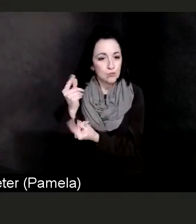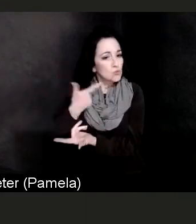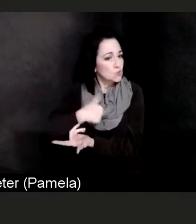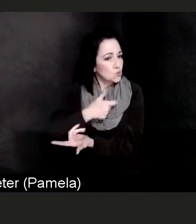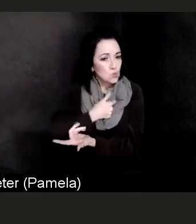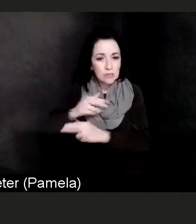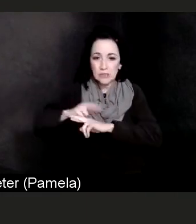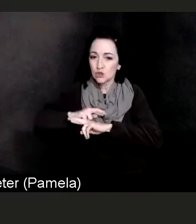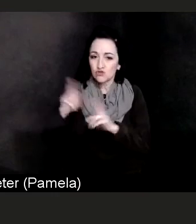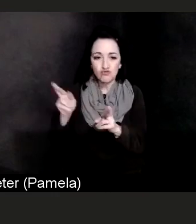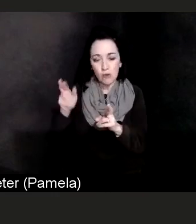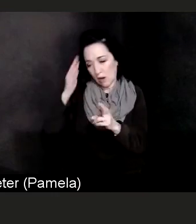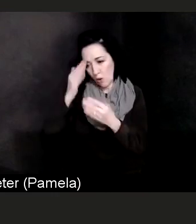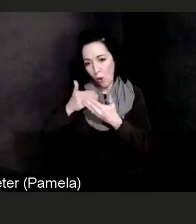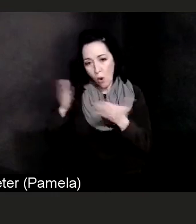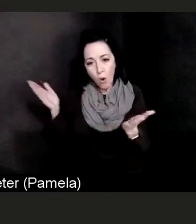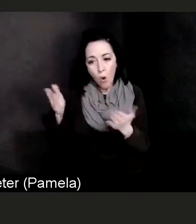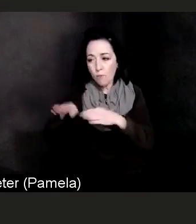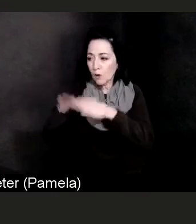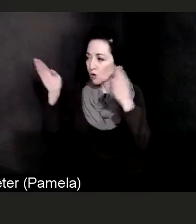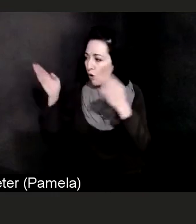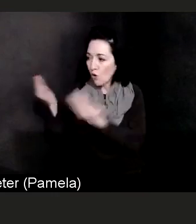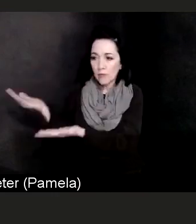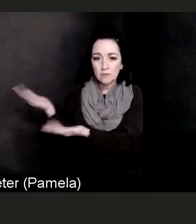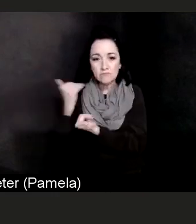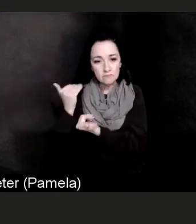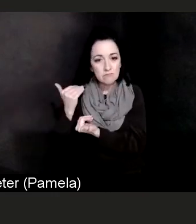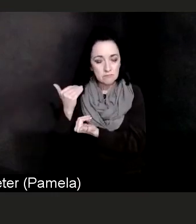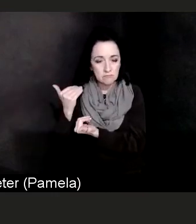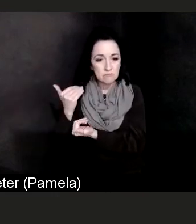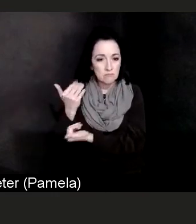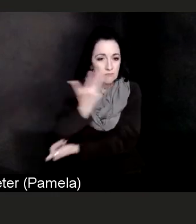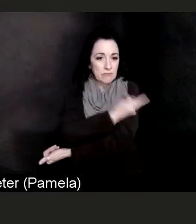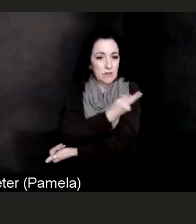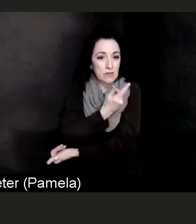and the State of Delaware to get as much vaccine as we can,